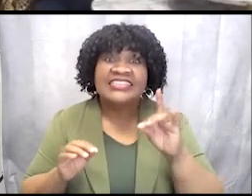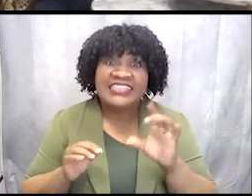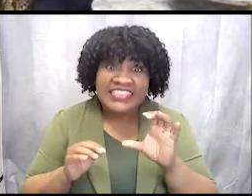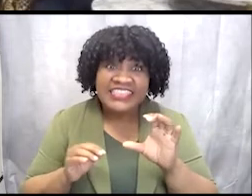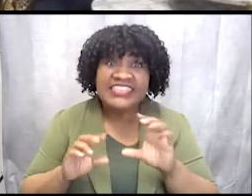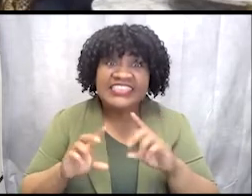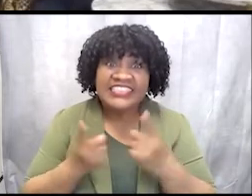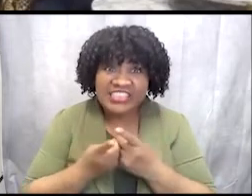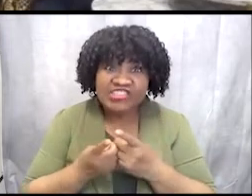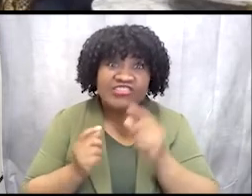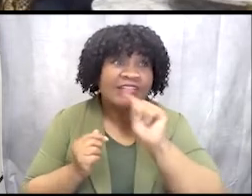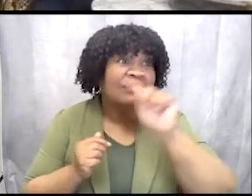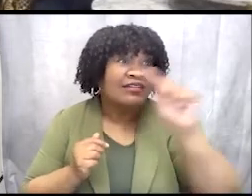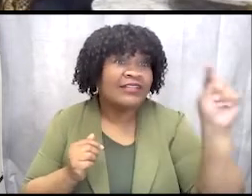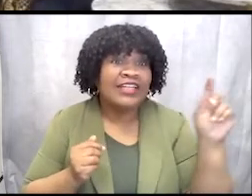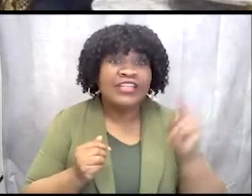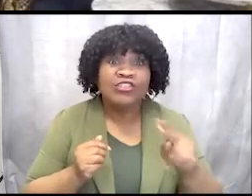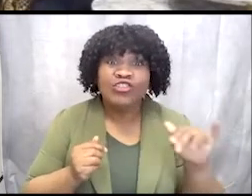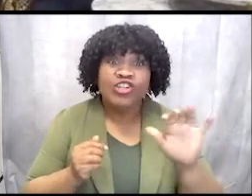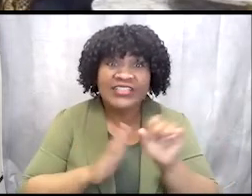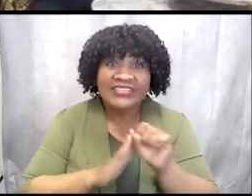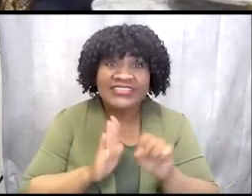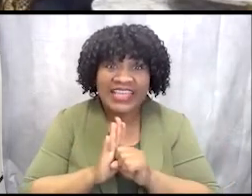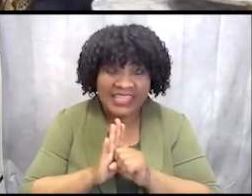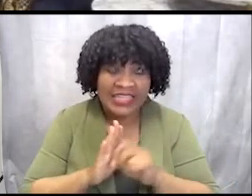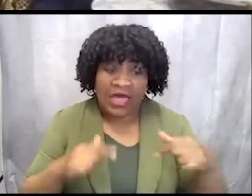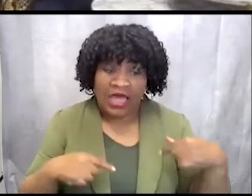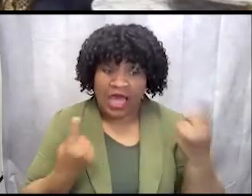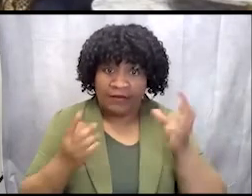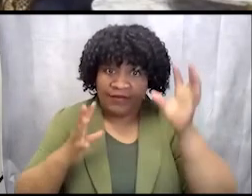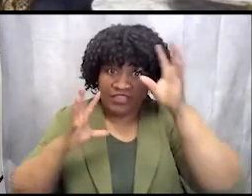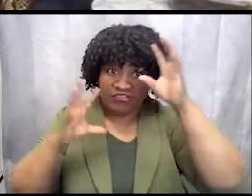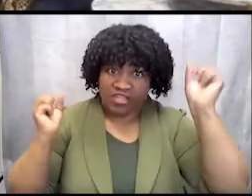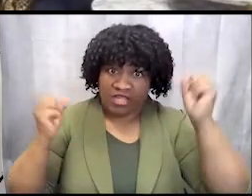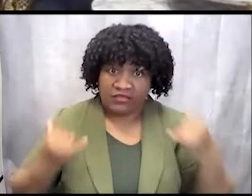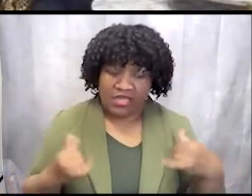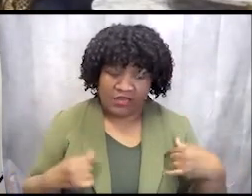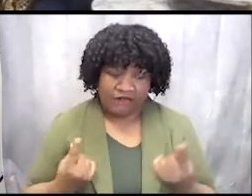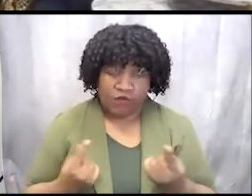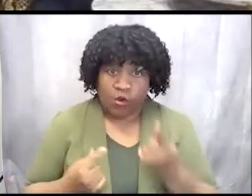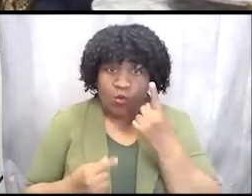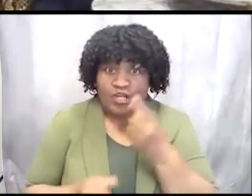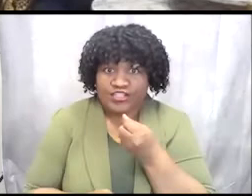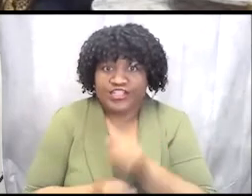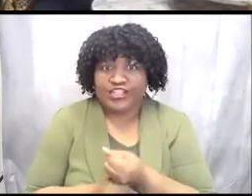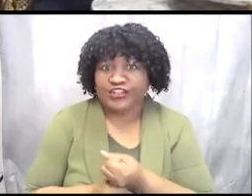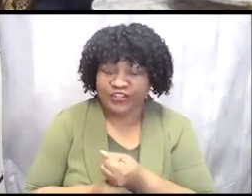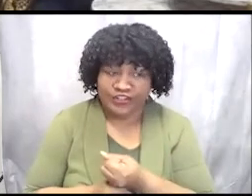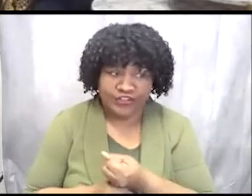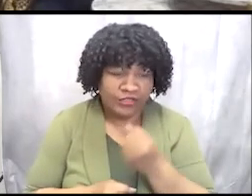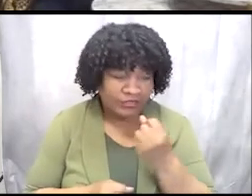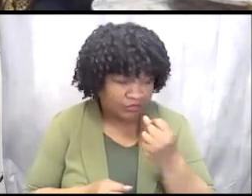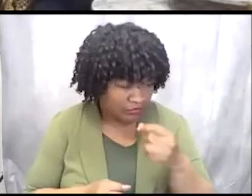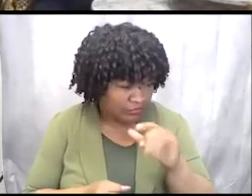that hasn't come to me in the last year. I've been the chancellor for a year this January.